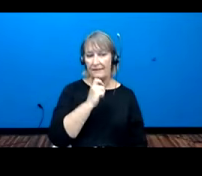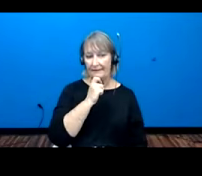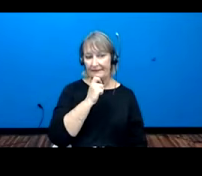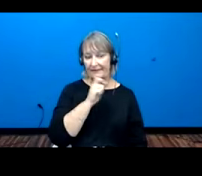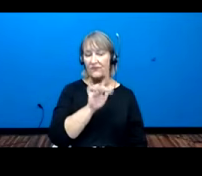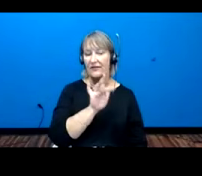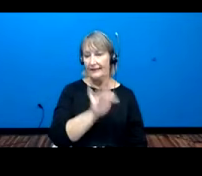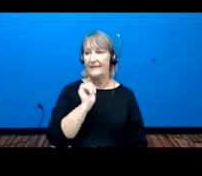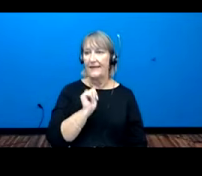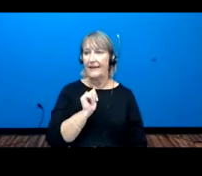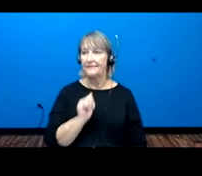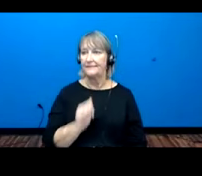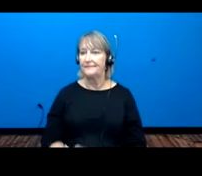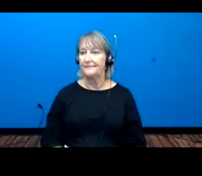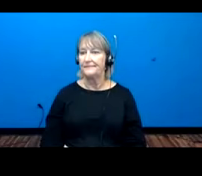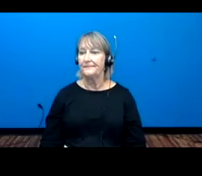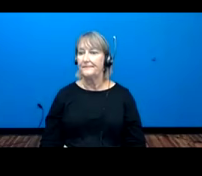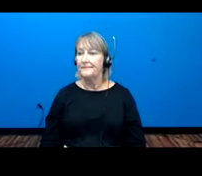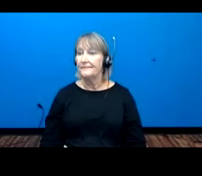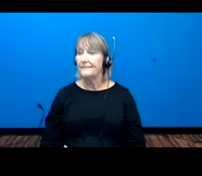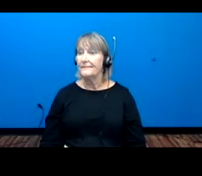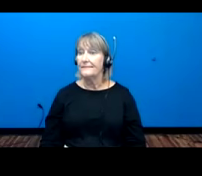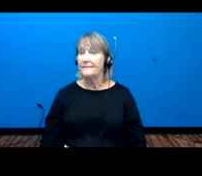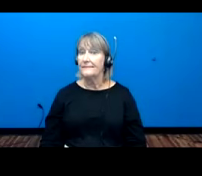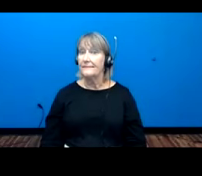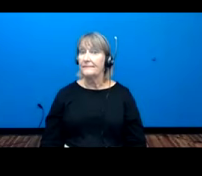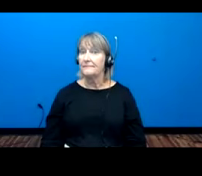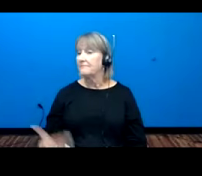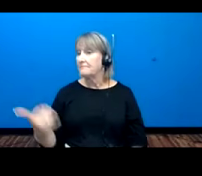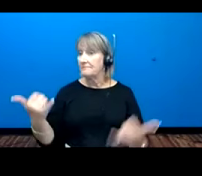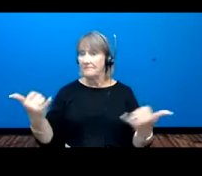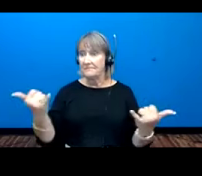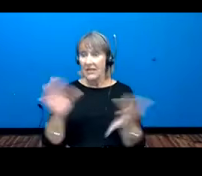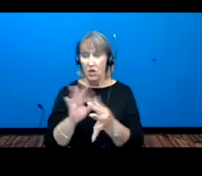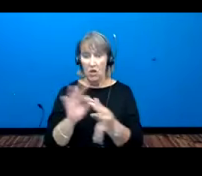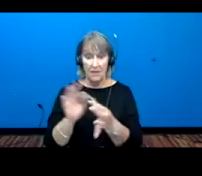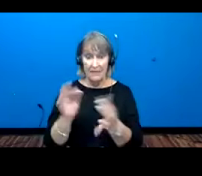And do we have any questions and comments in the chat?